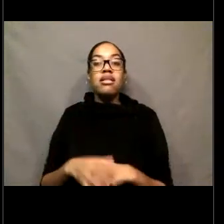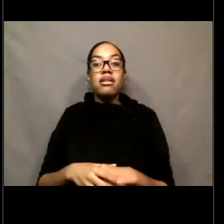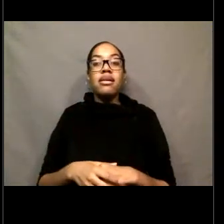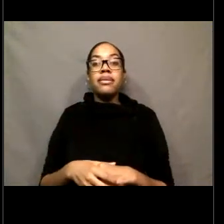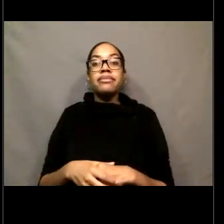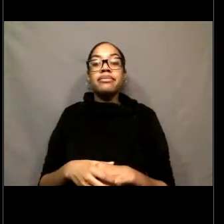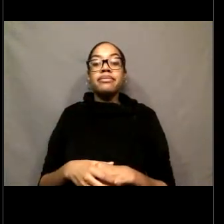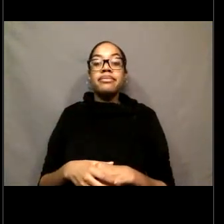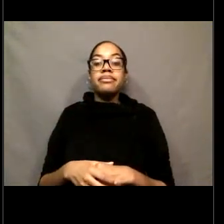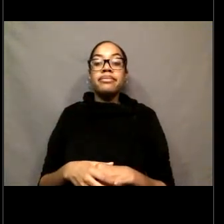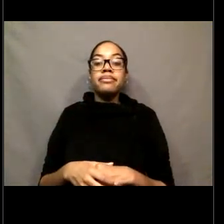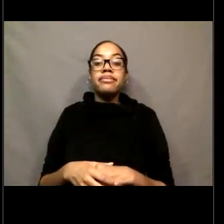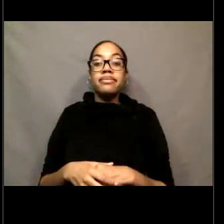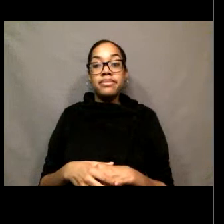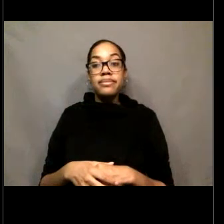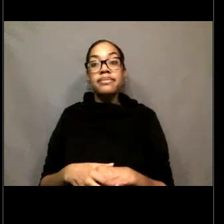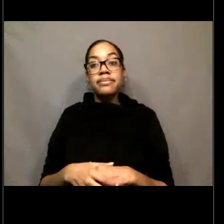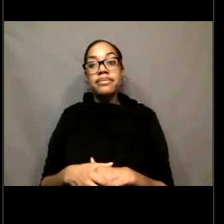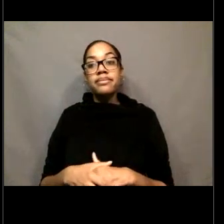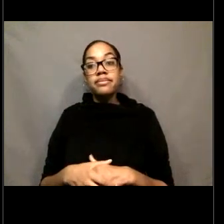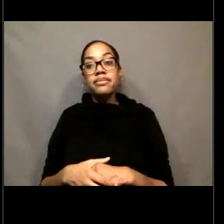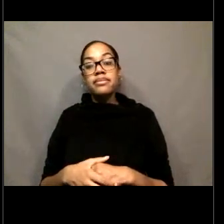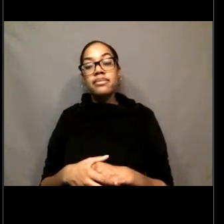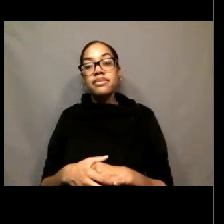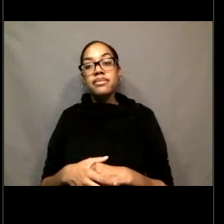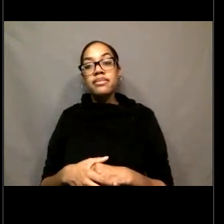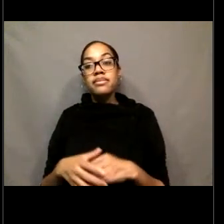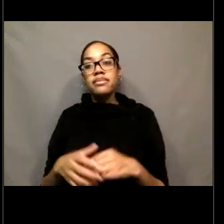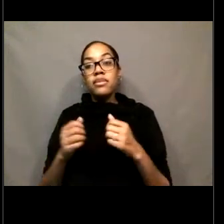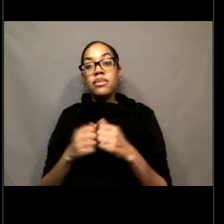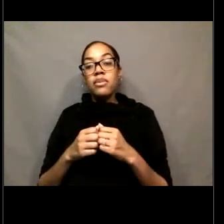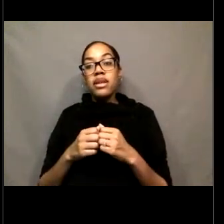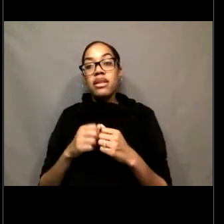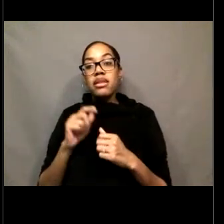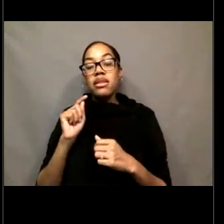And with the various impacts of climate change,